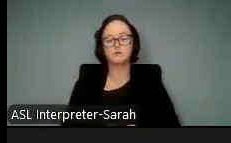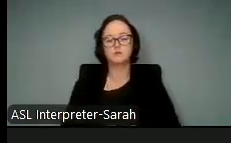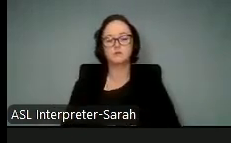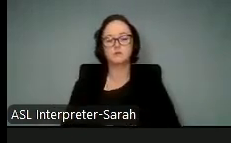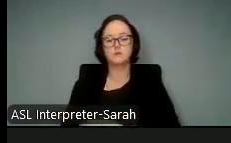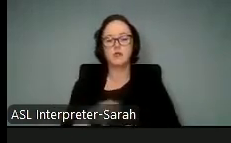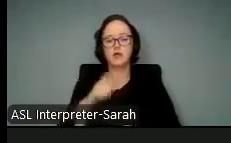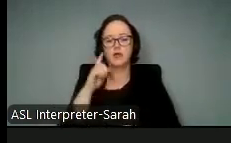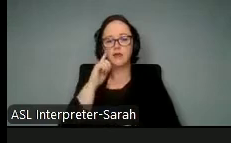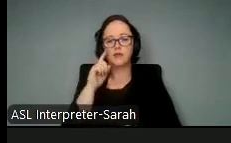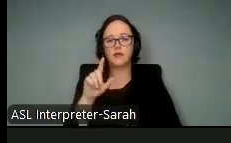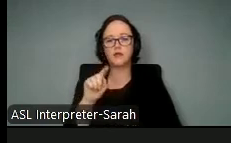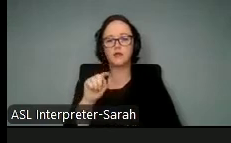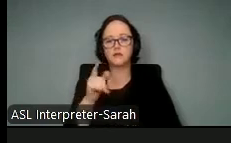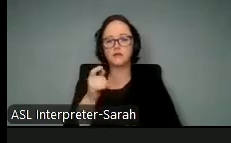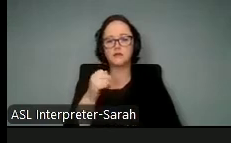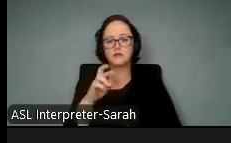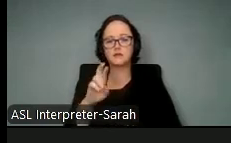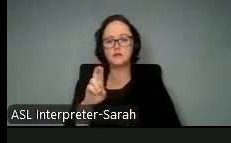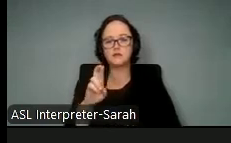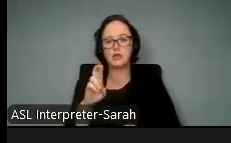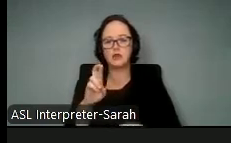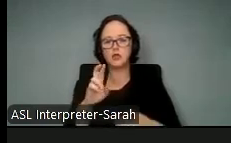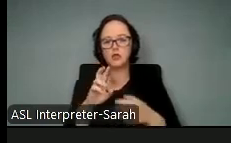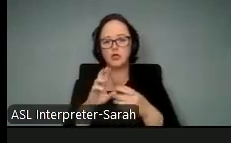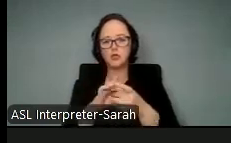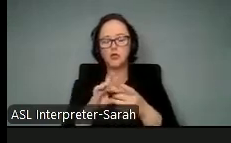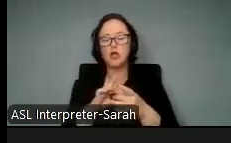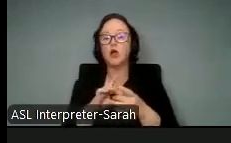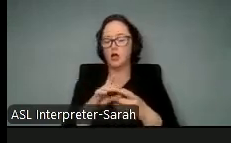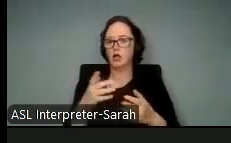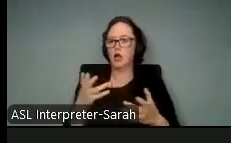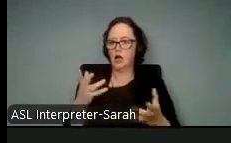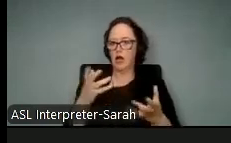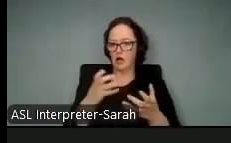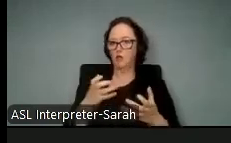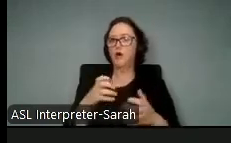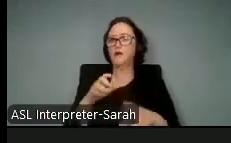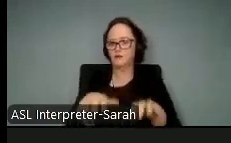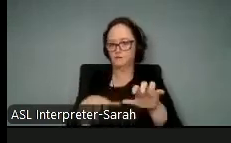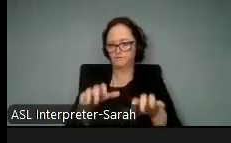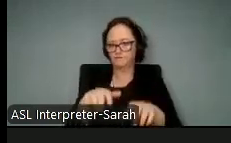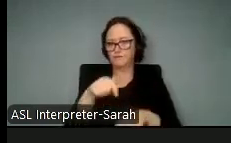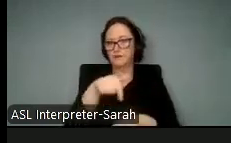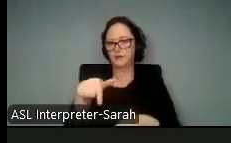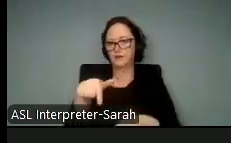Tyler: I wanted to get that one written in so that people can see it and copy it out if they want. We got a question: